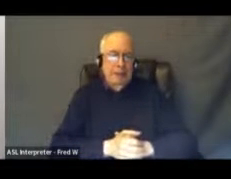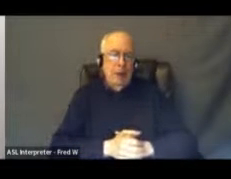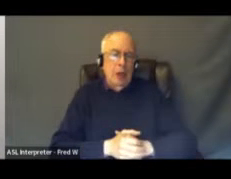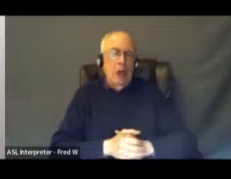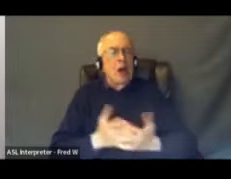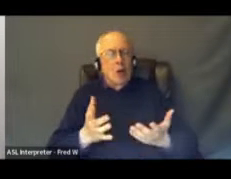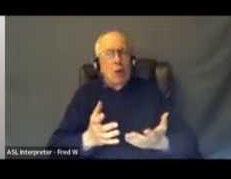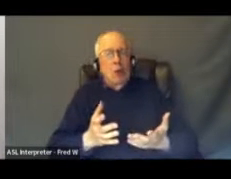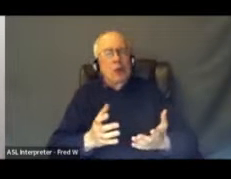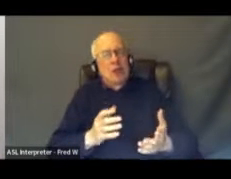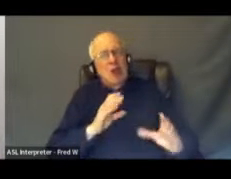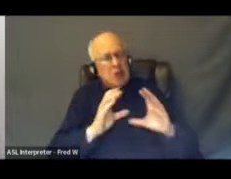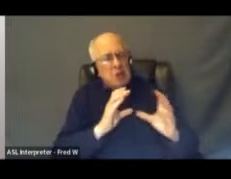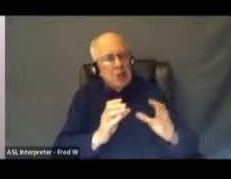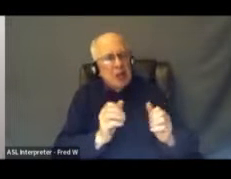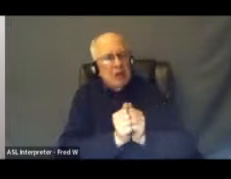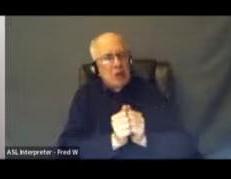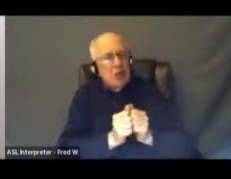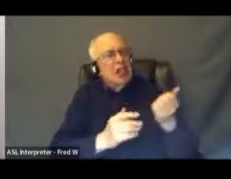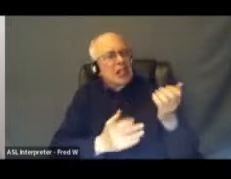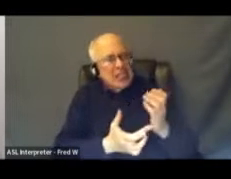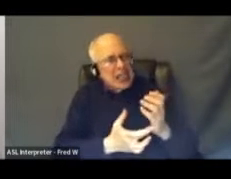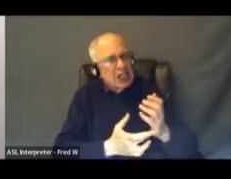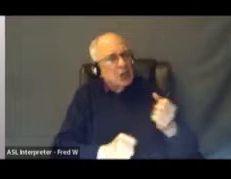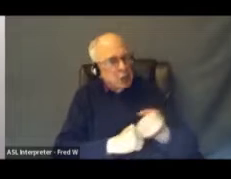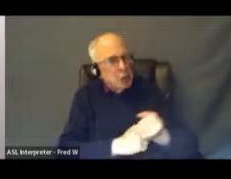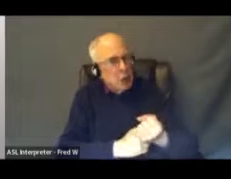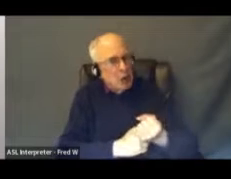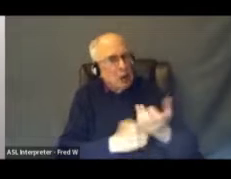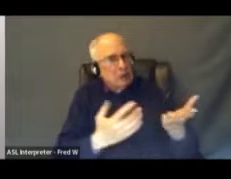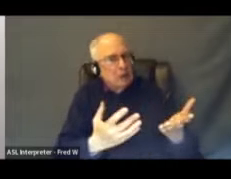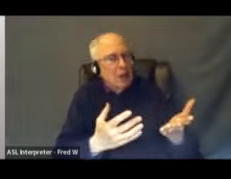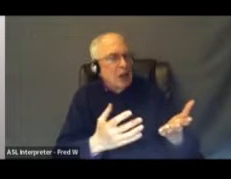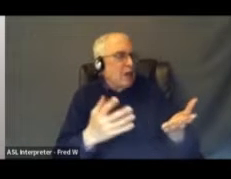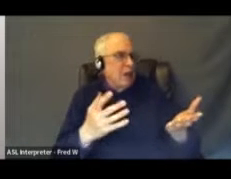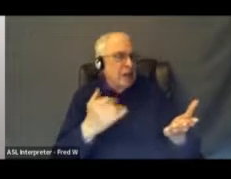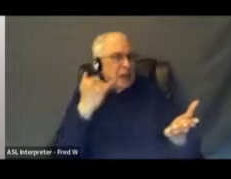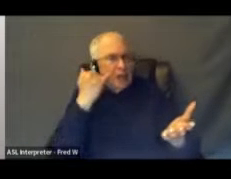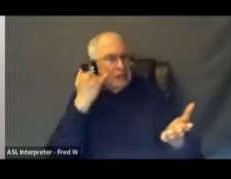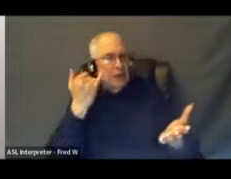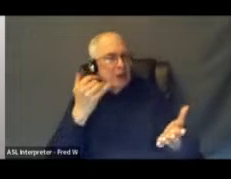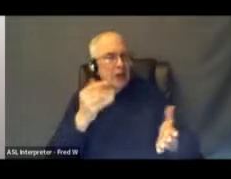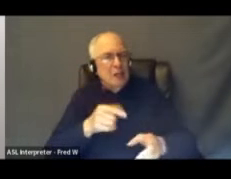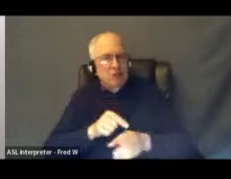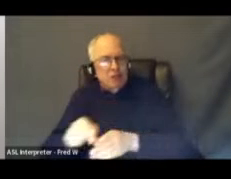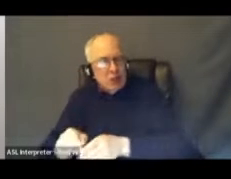community supervision accommodations, just being available to feel the phone call from a professional who's saying, I'm meeting with a